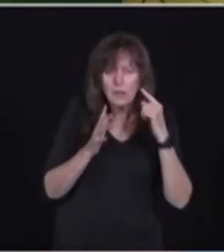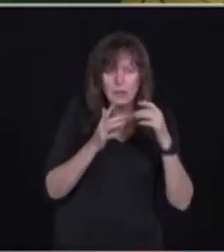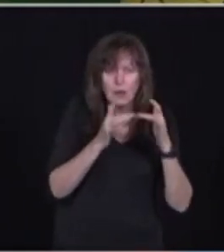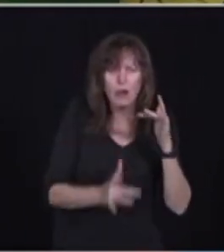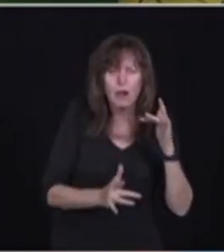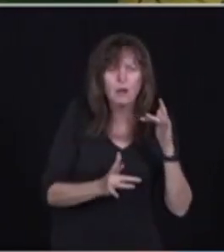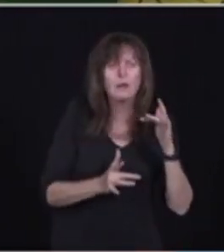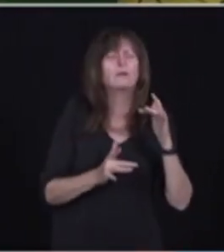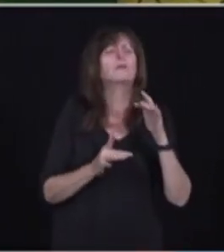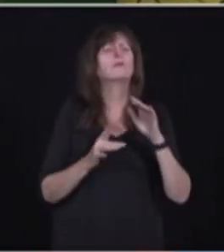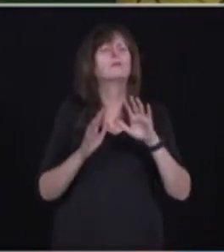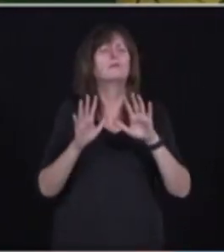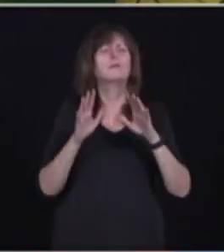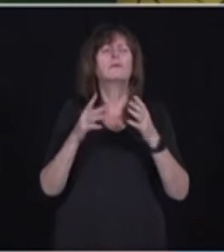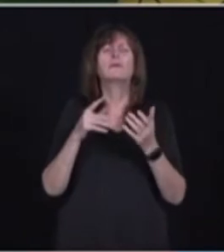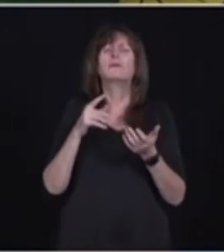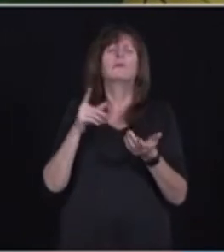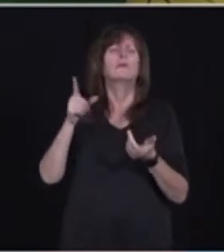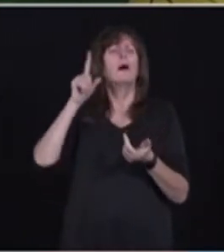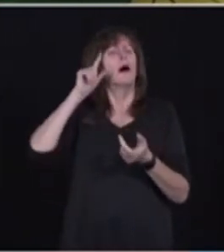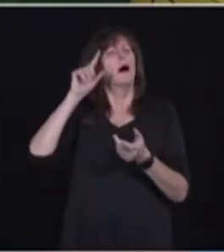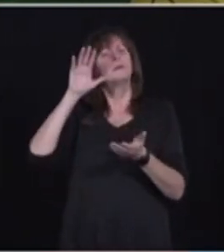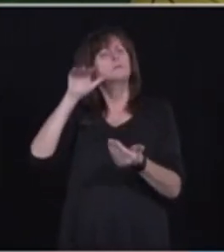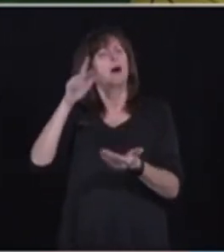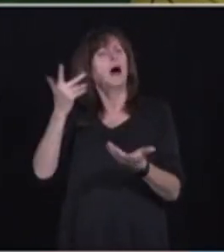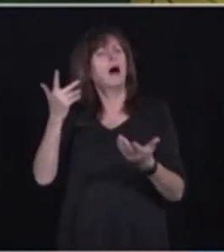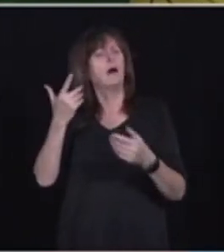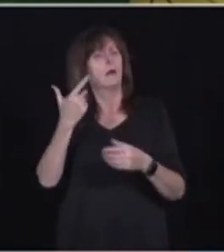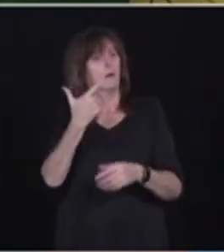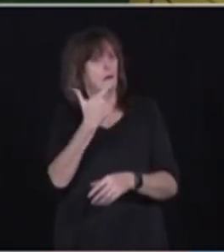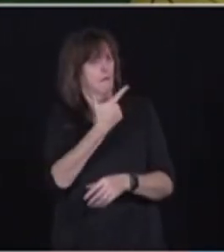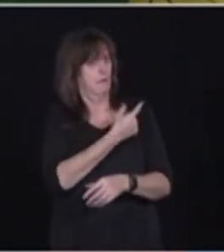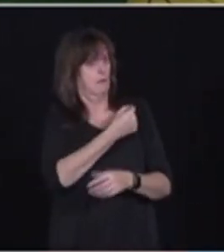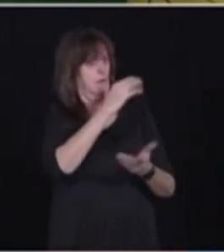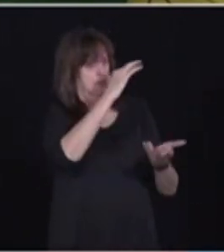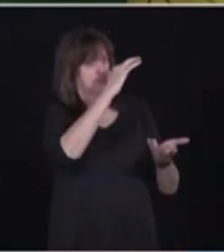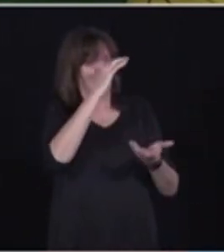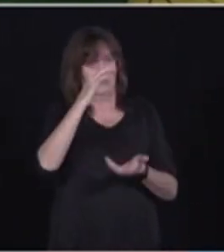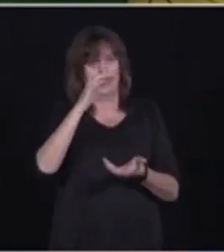doses, what is the best case scenario that those will all be done, the 48,000?